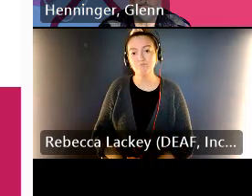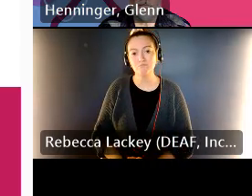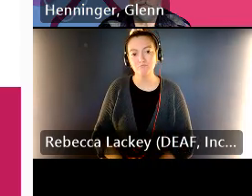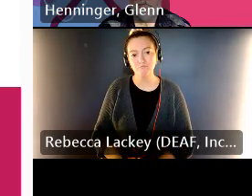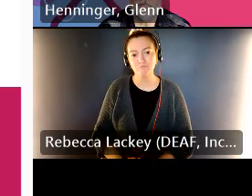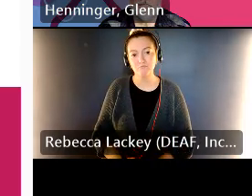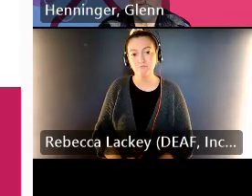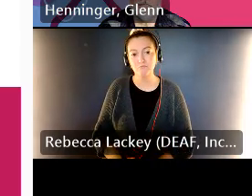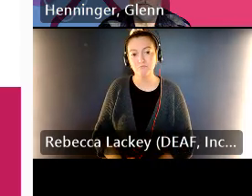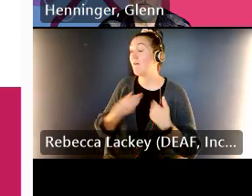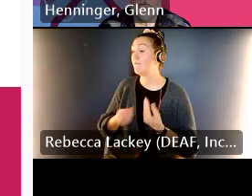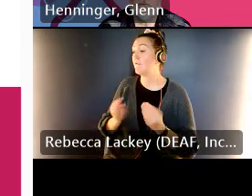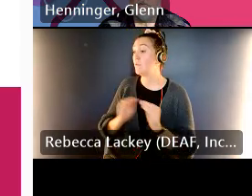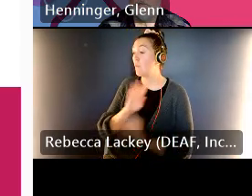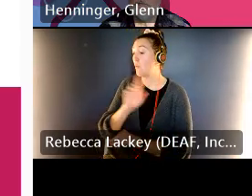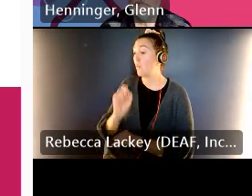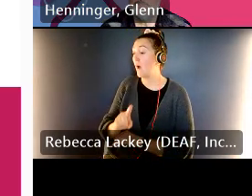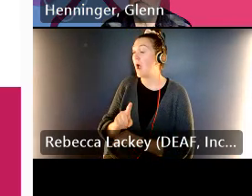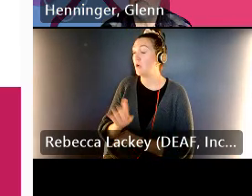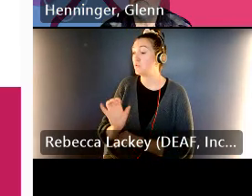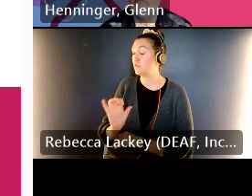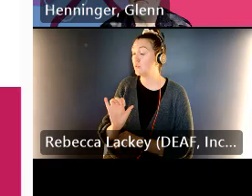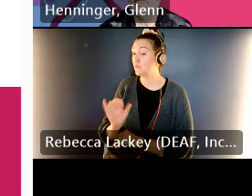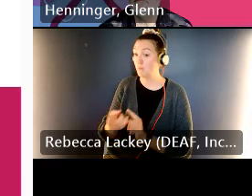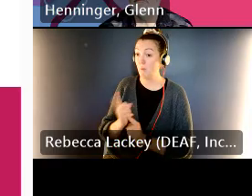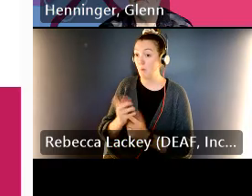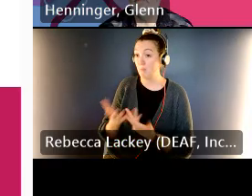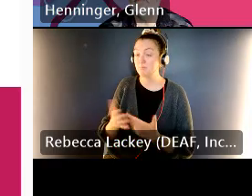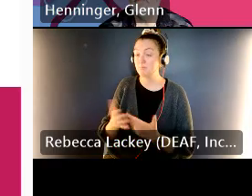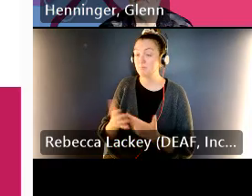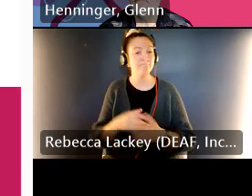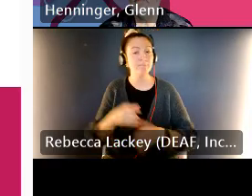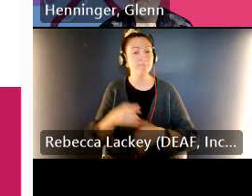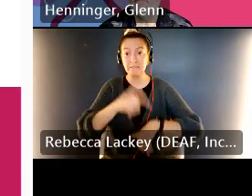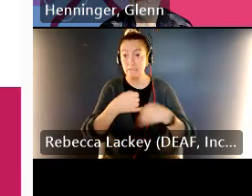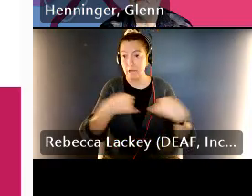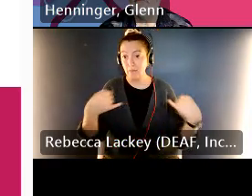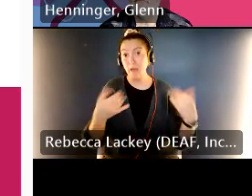We've got a couple more questions in the chat too. John, once you have a moment. Yeah, the the time frame, perhaps you can answer that one.